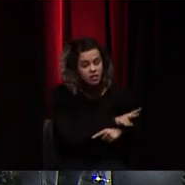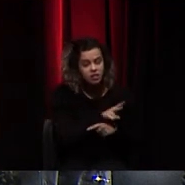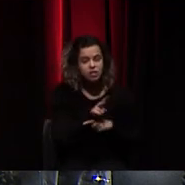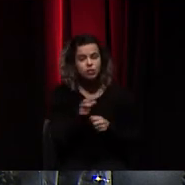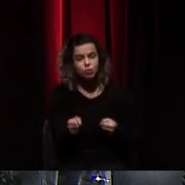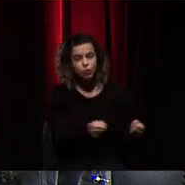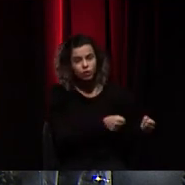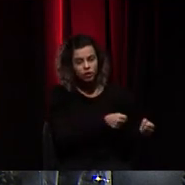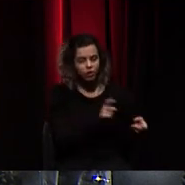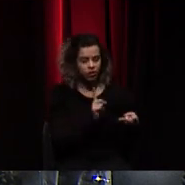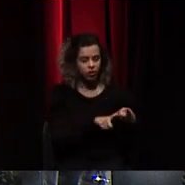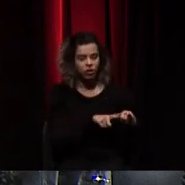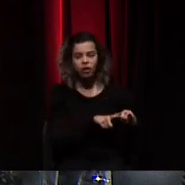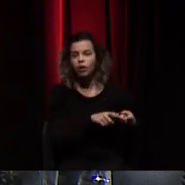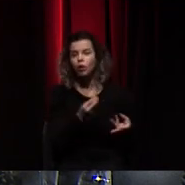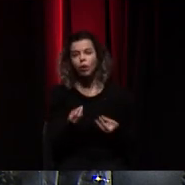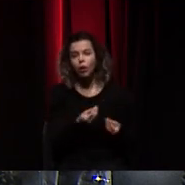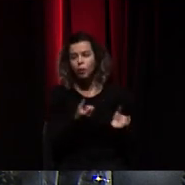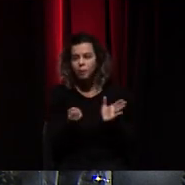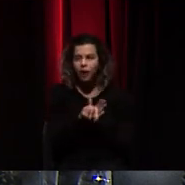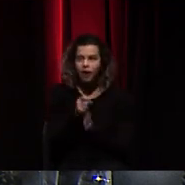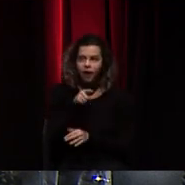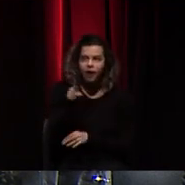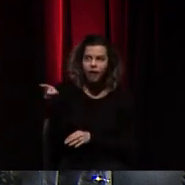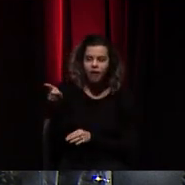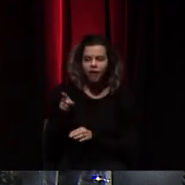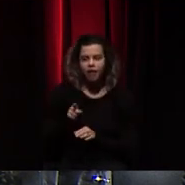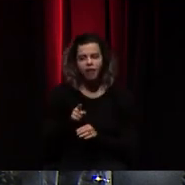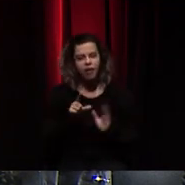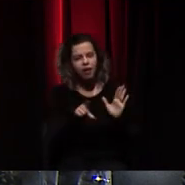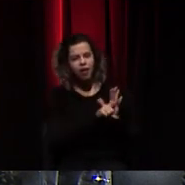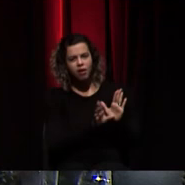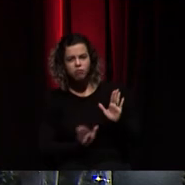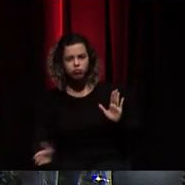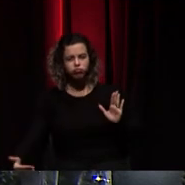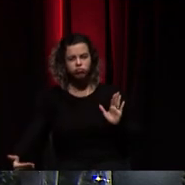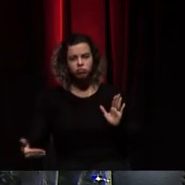how brands violate the law,